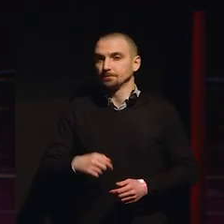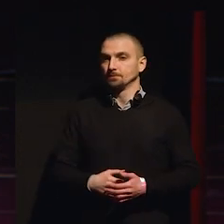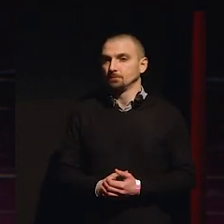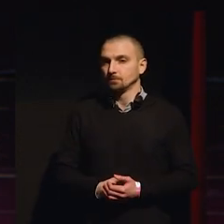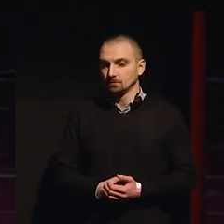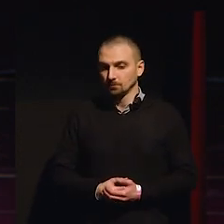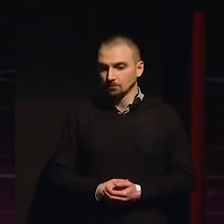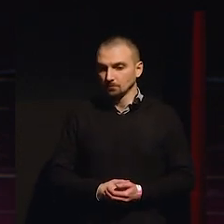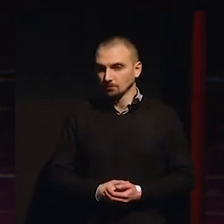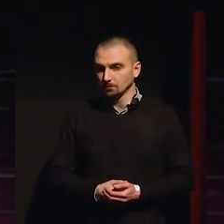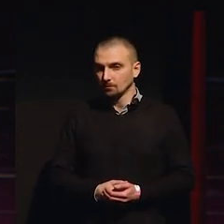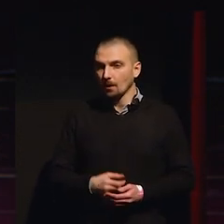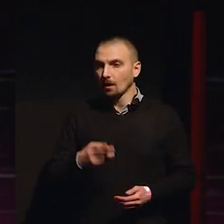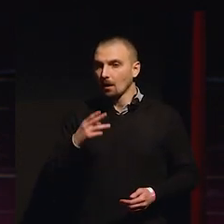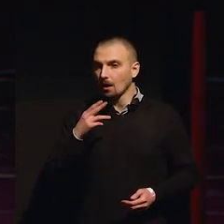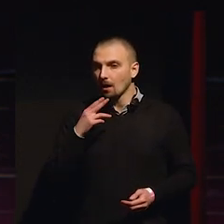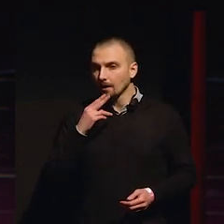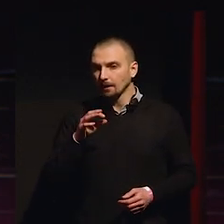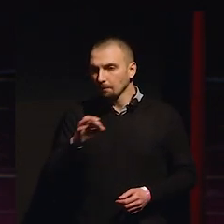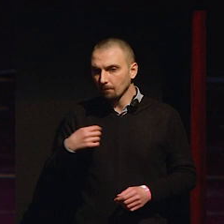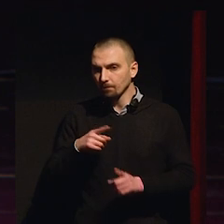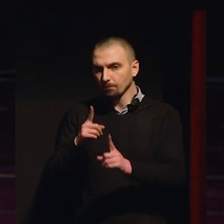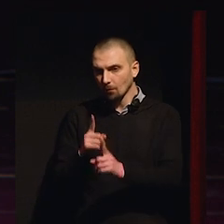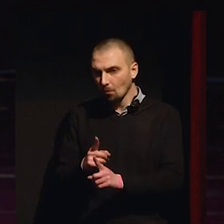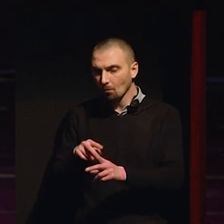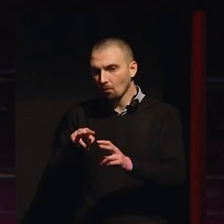face to face with women you wouldn’t expect at all.